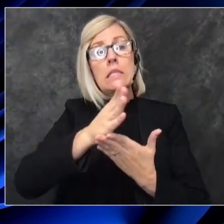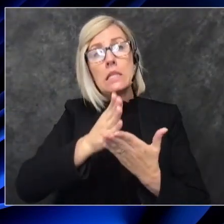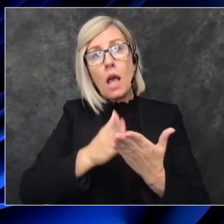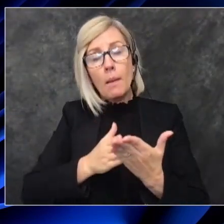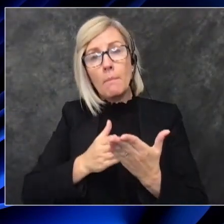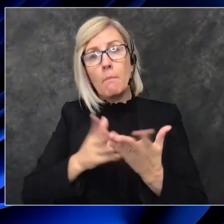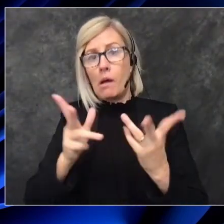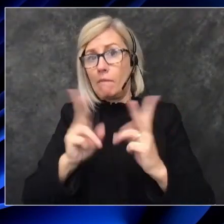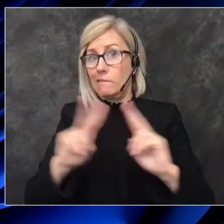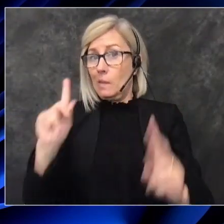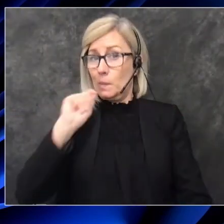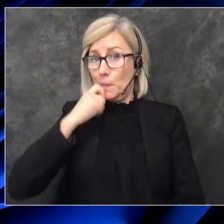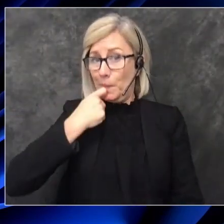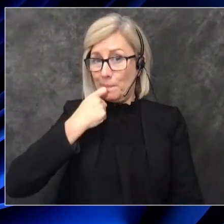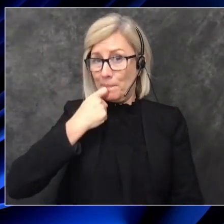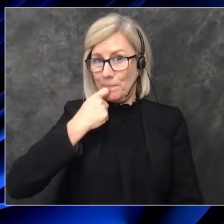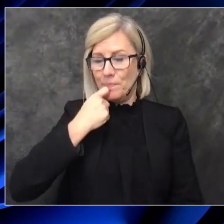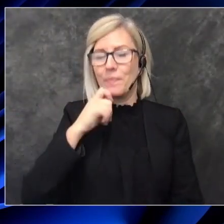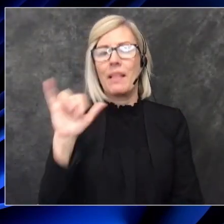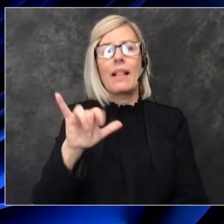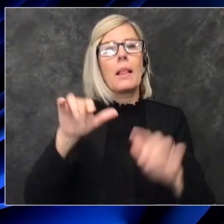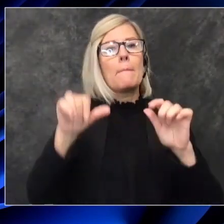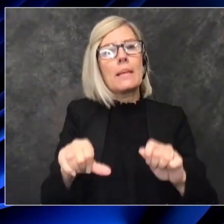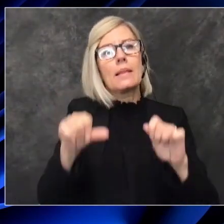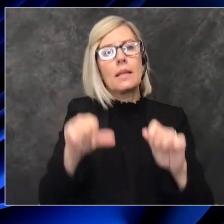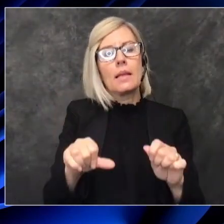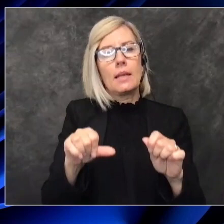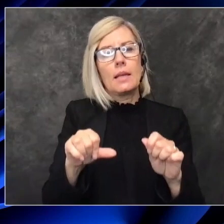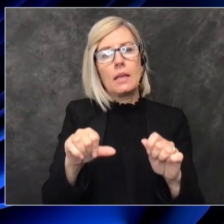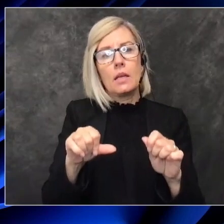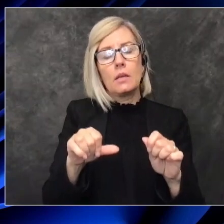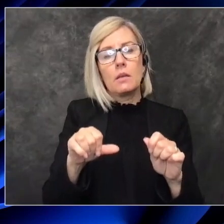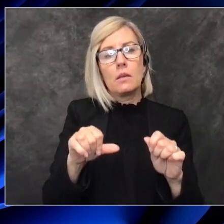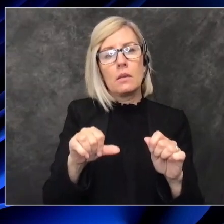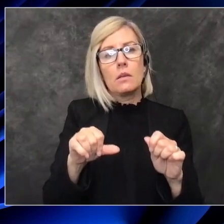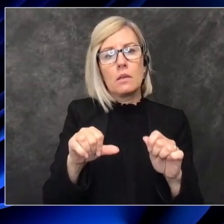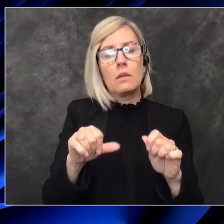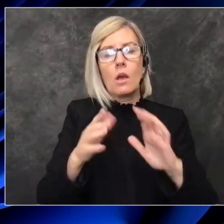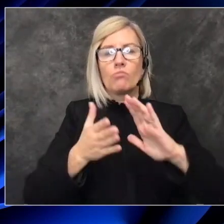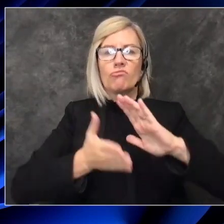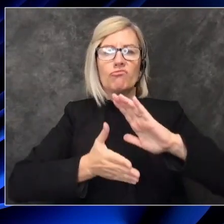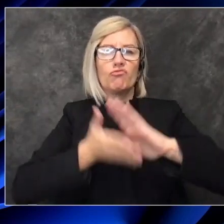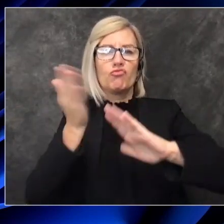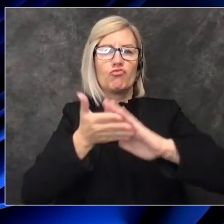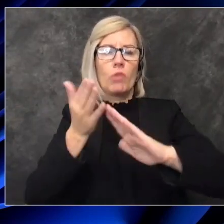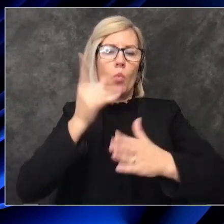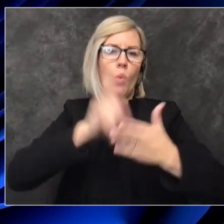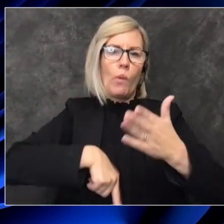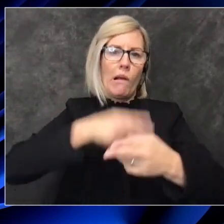such as the ability to run what we call remote.